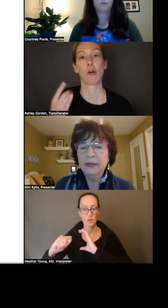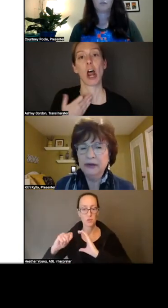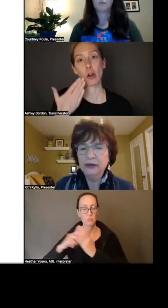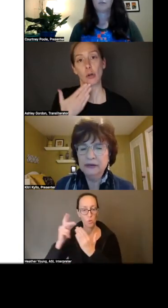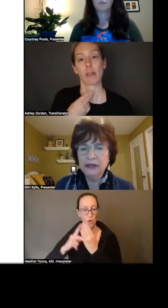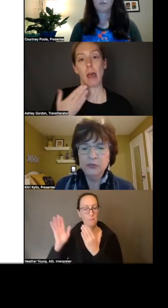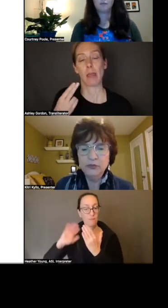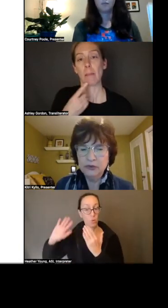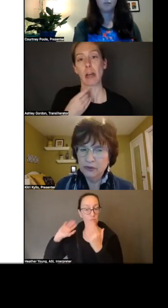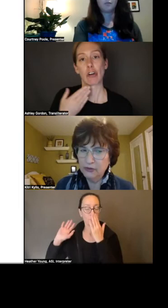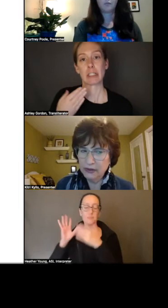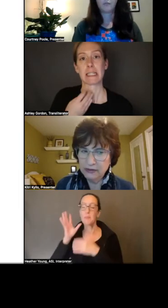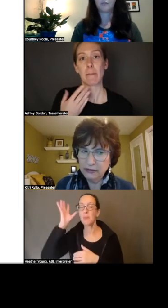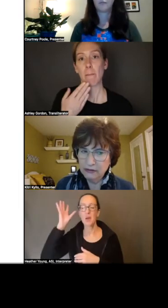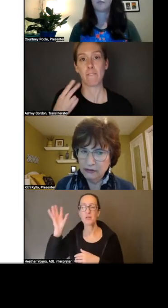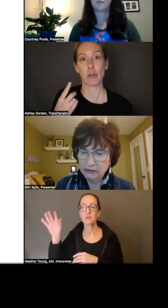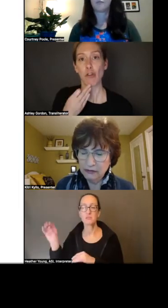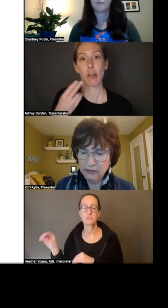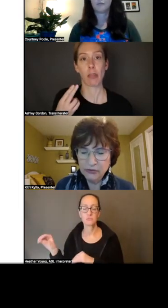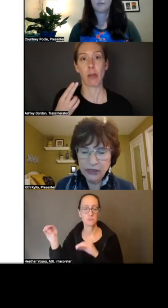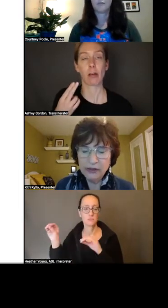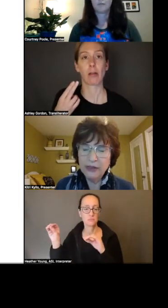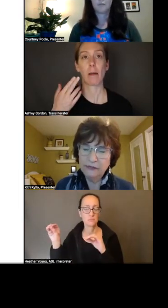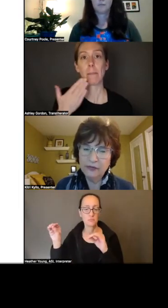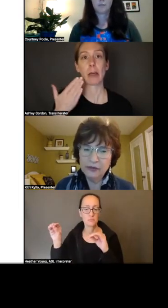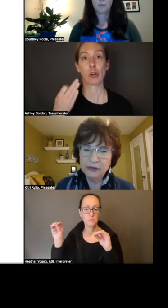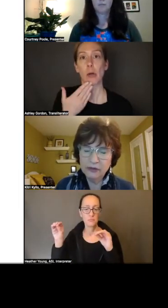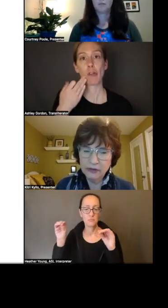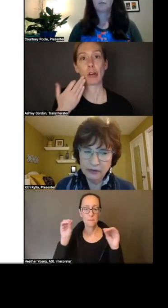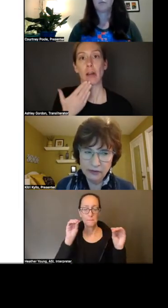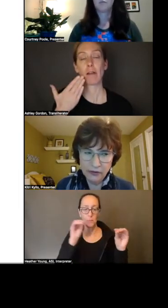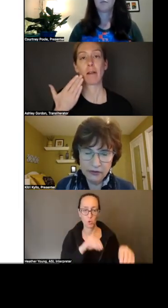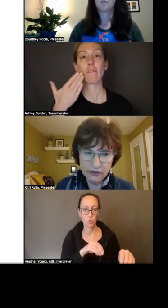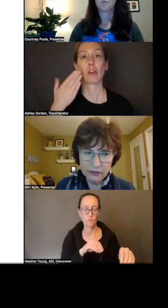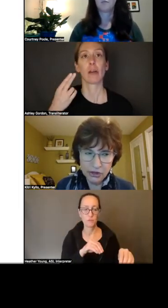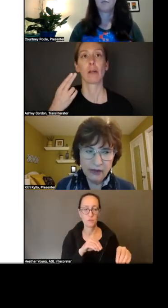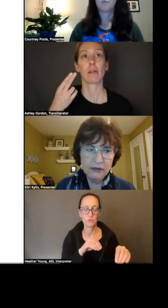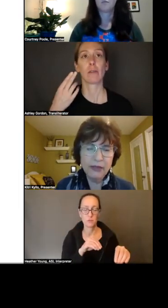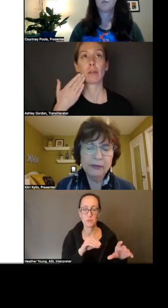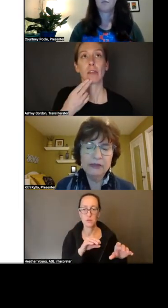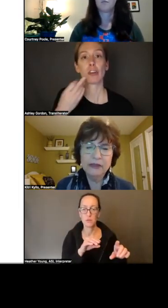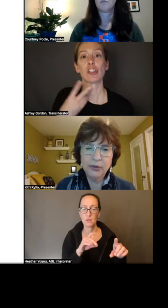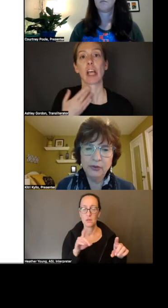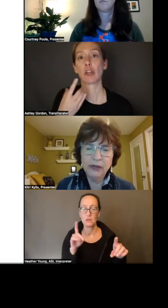The parents had moved across the metro area for their child to be able to attend our program